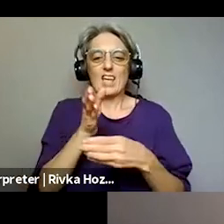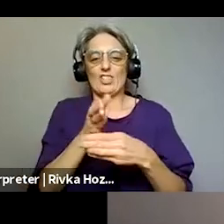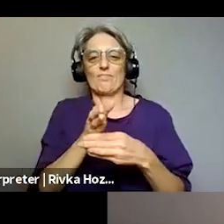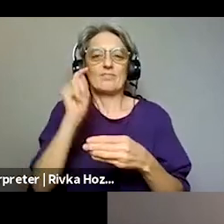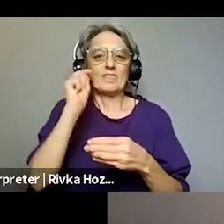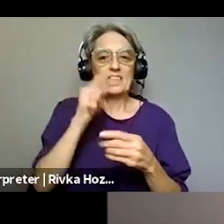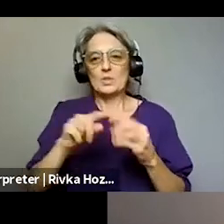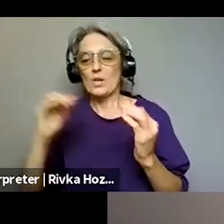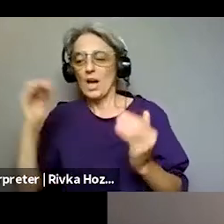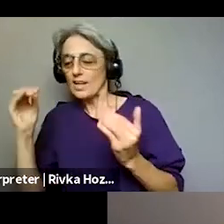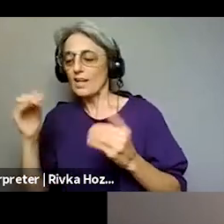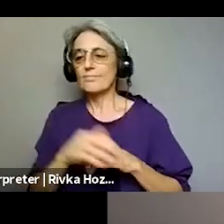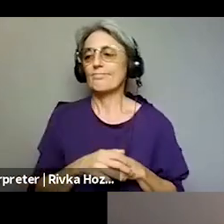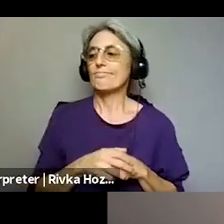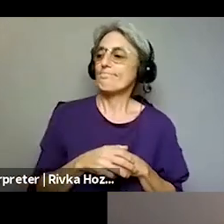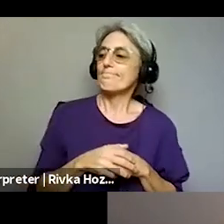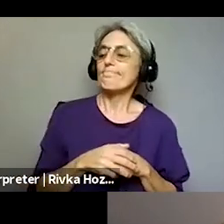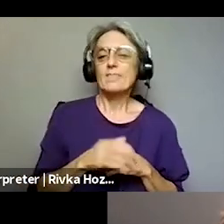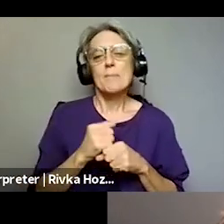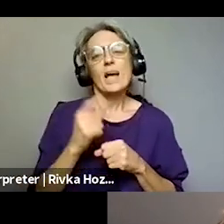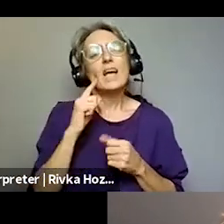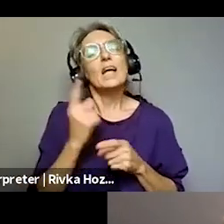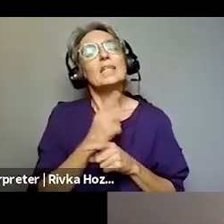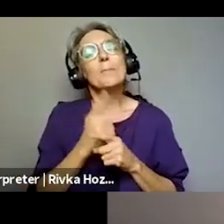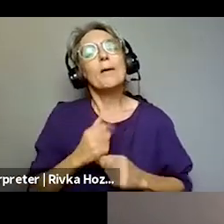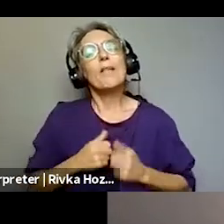in a typical life course that’s a little later but it’s the same people that are going through